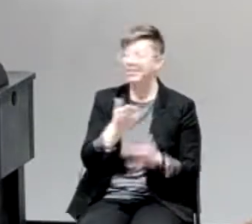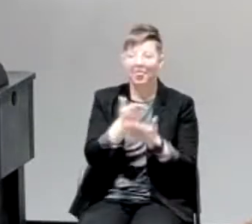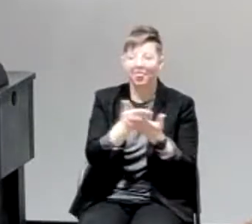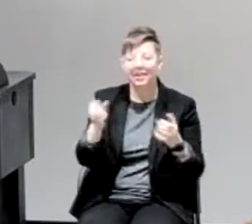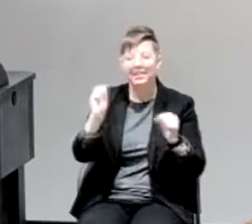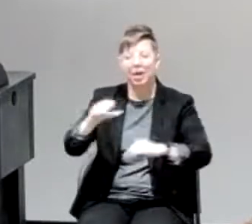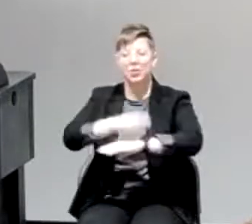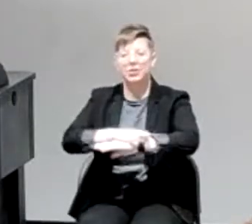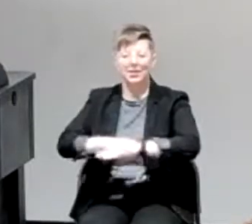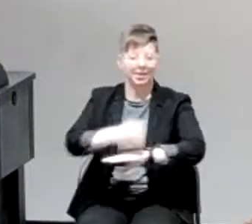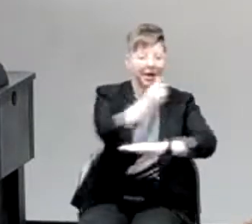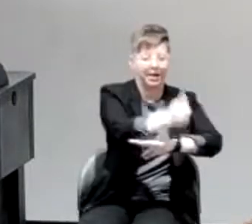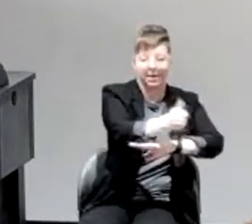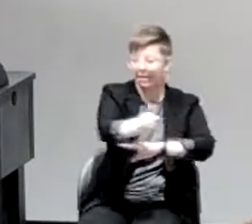I just have a small present on behalf of Nevada State to you.